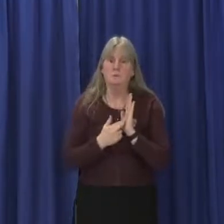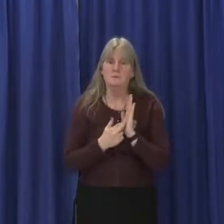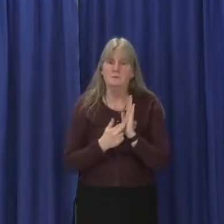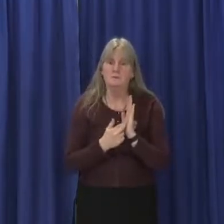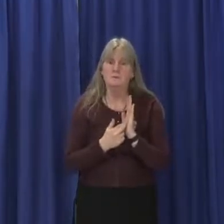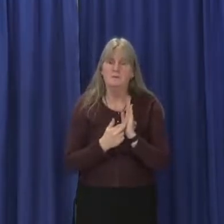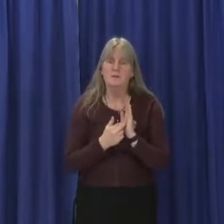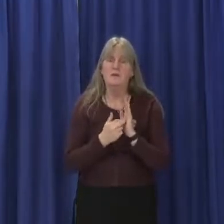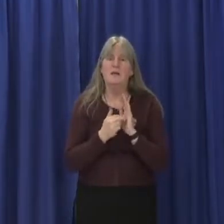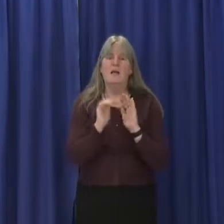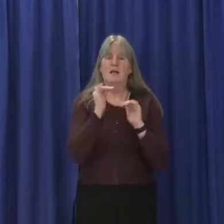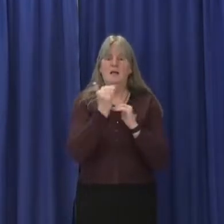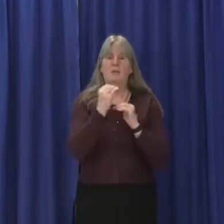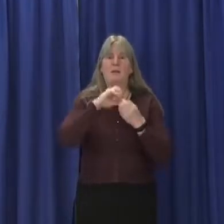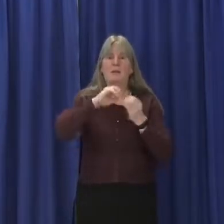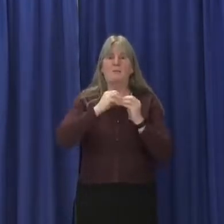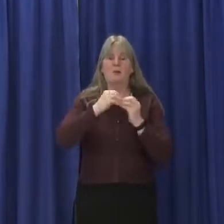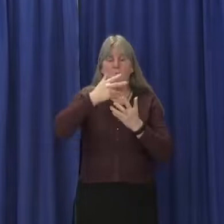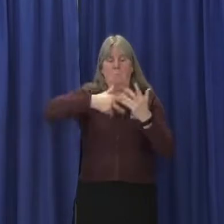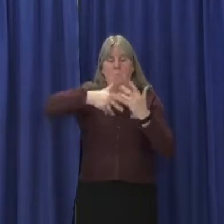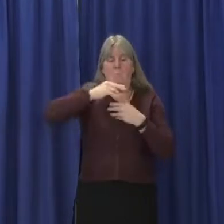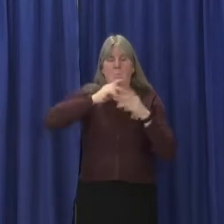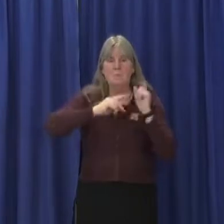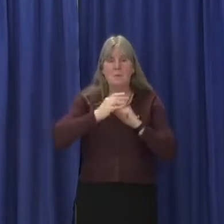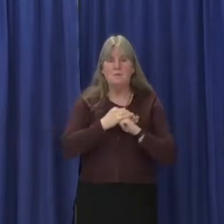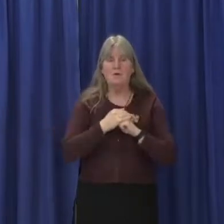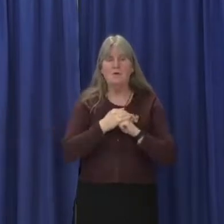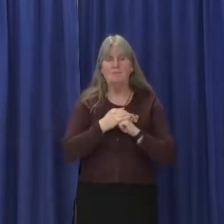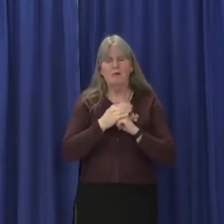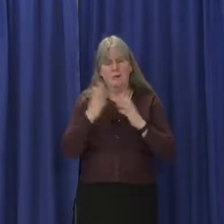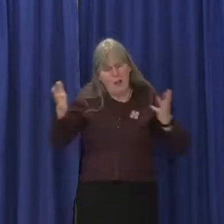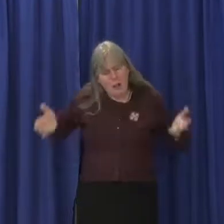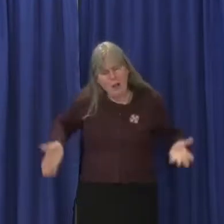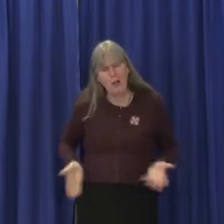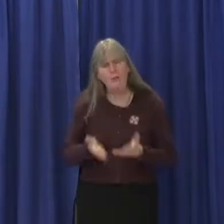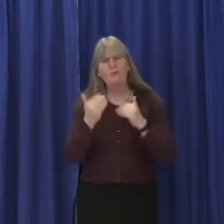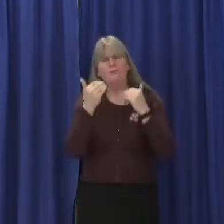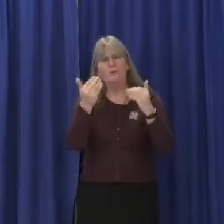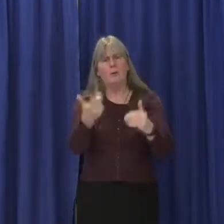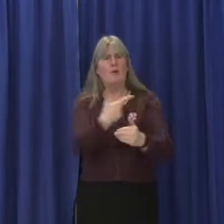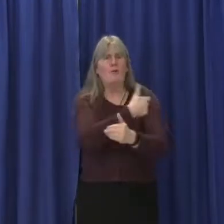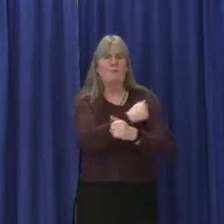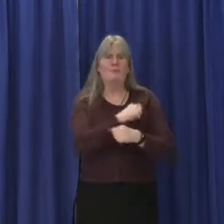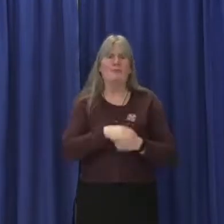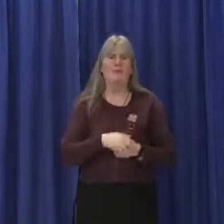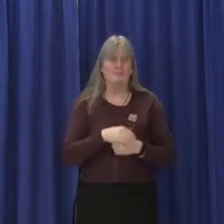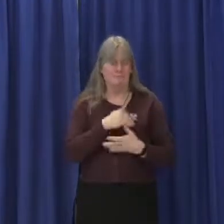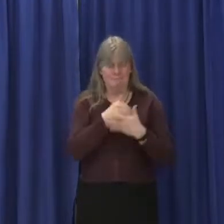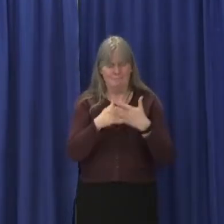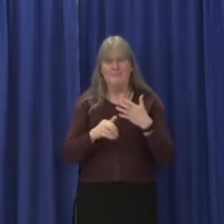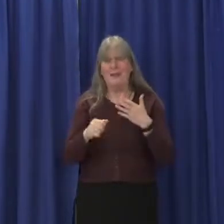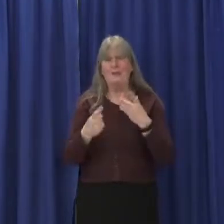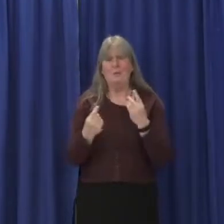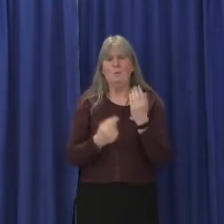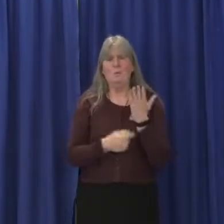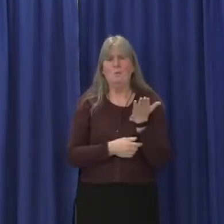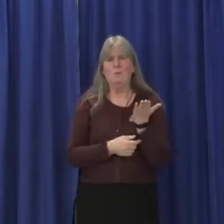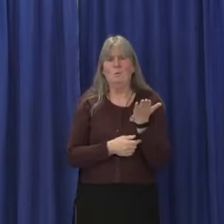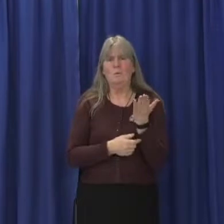and-- and we need people to get vaccinated. These are the most important things that the-- that Yukoners can do right now. So we're-- we're reaching out